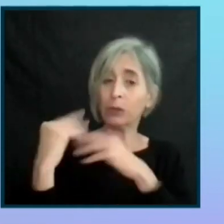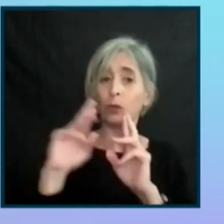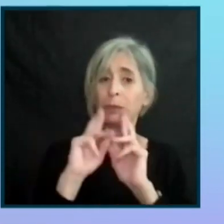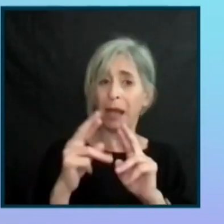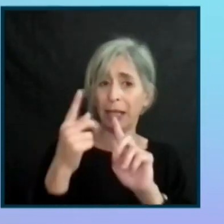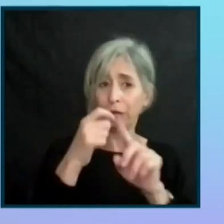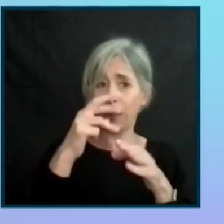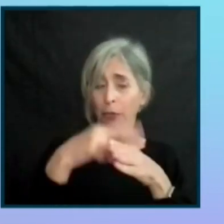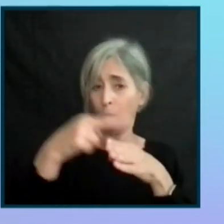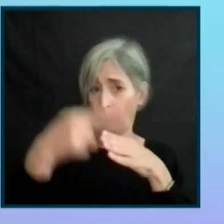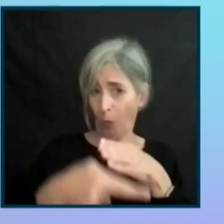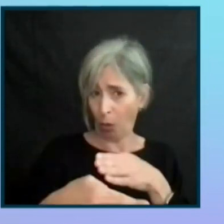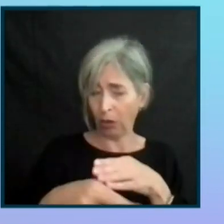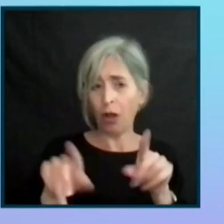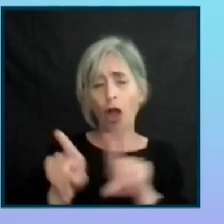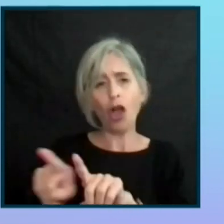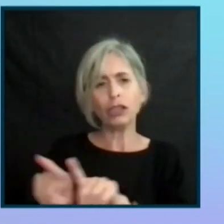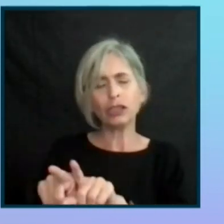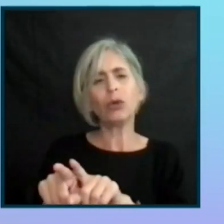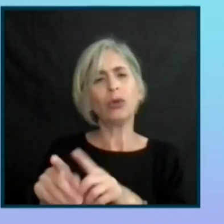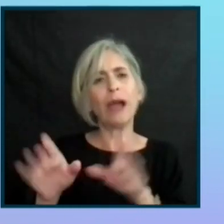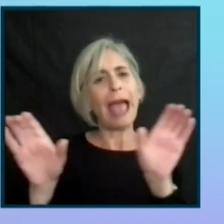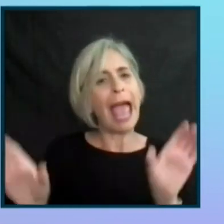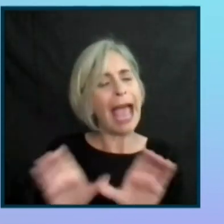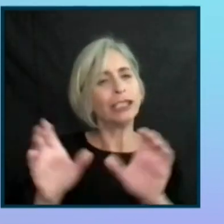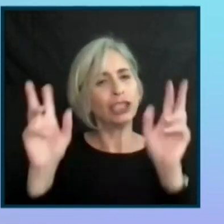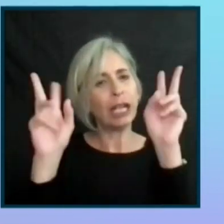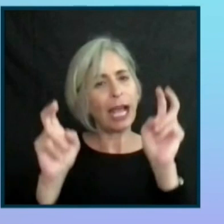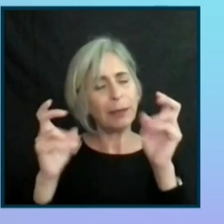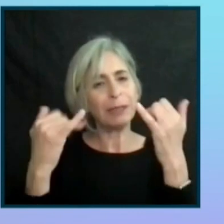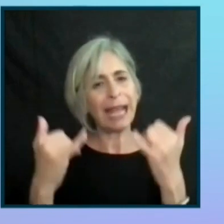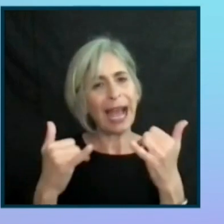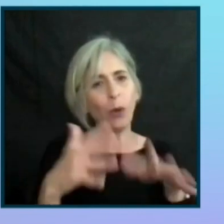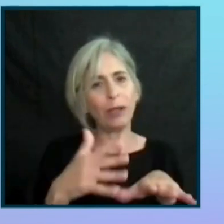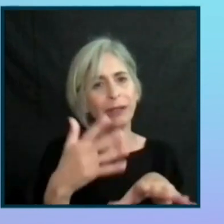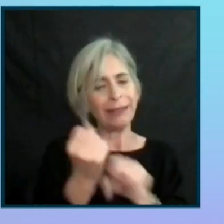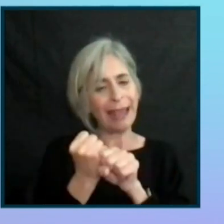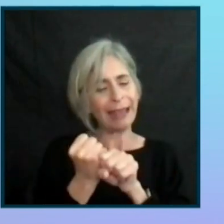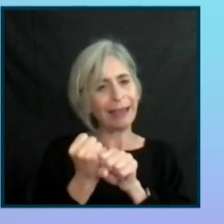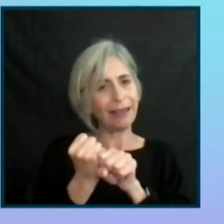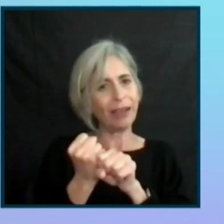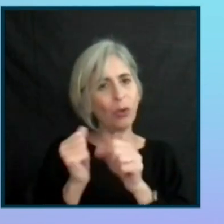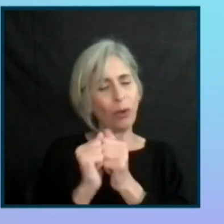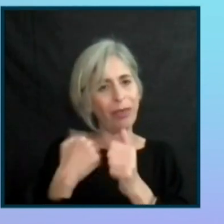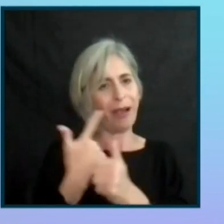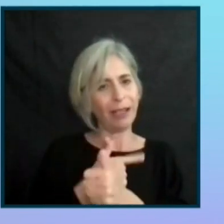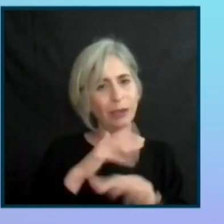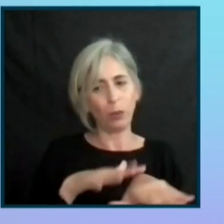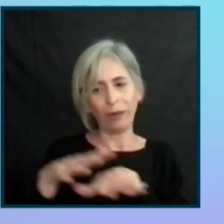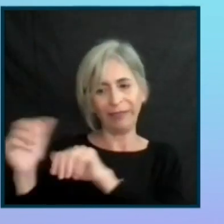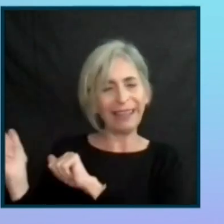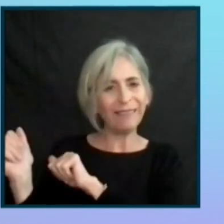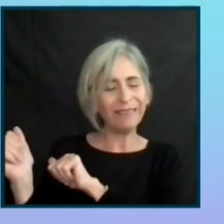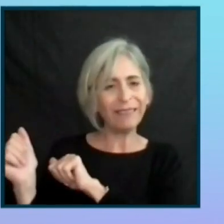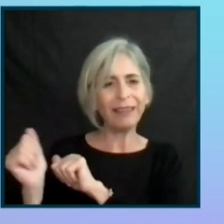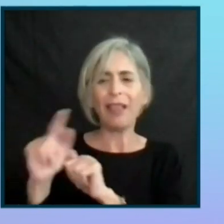but I think we have action items that each of us can take home with us, Joe. So thanks for giving, challenging us